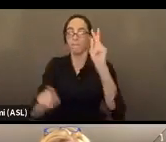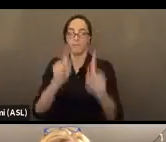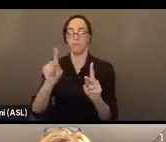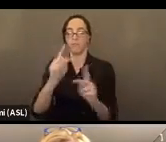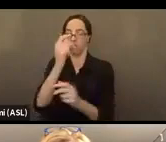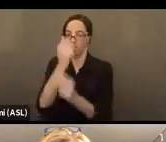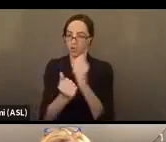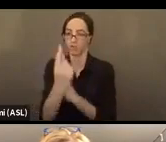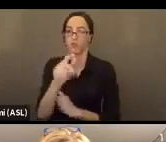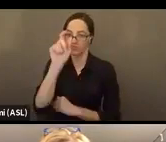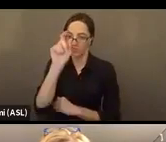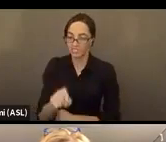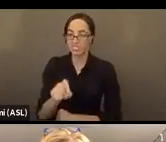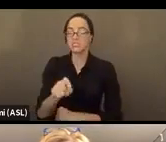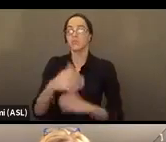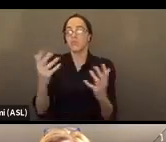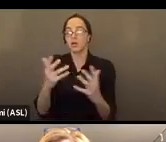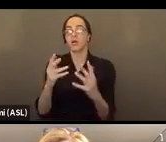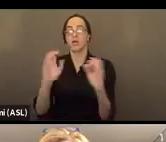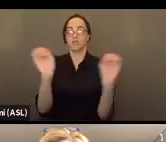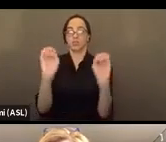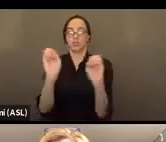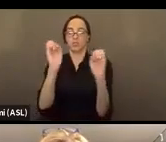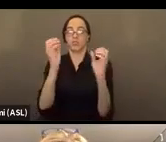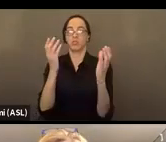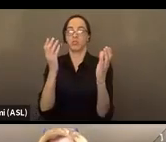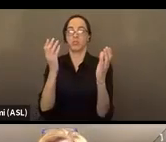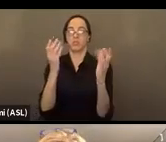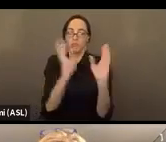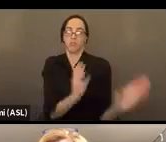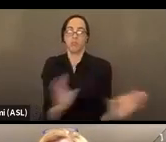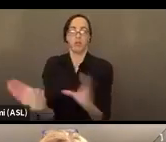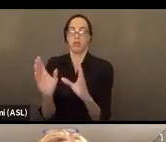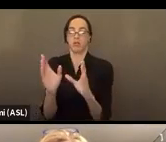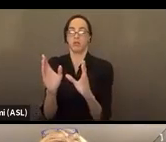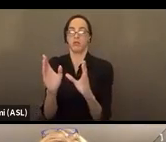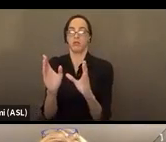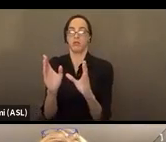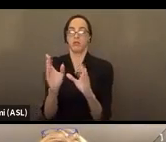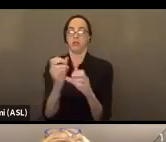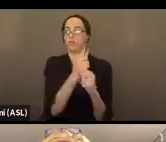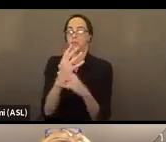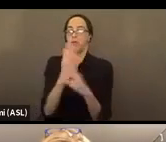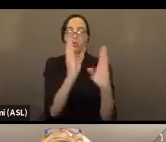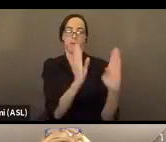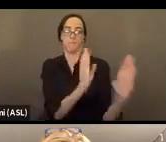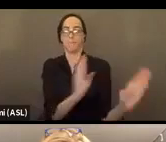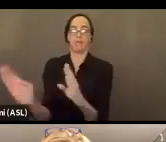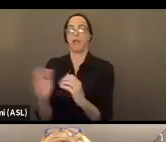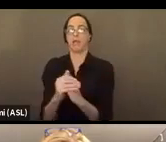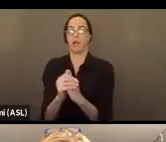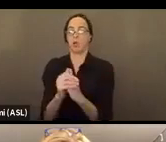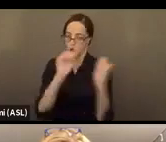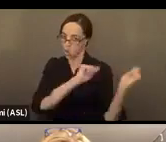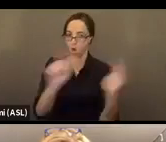everybody it's not just for those people who need to have any sort of special needs or assistance